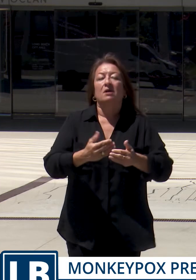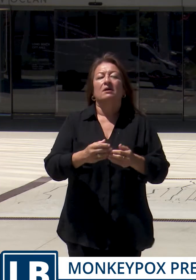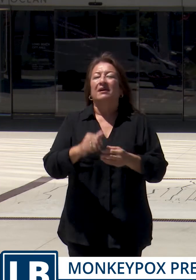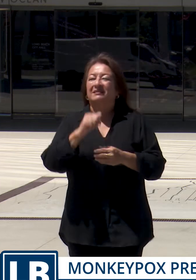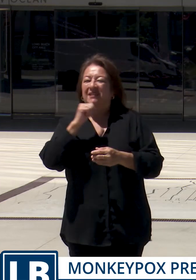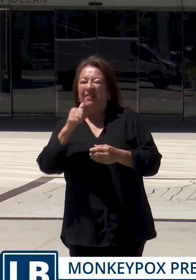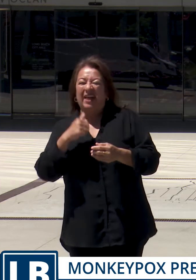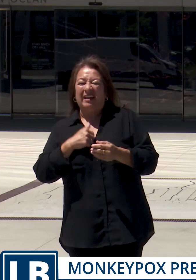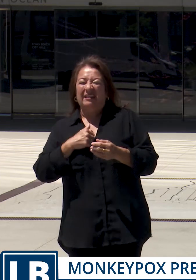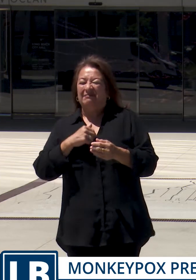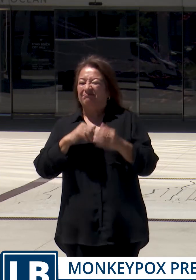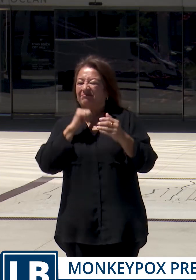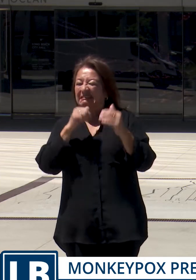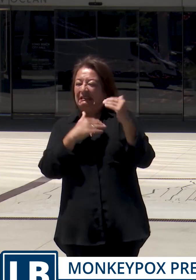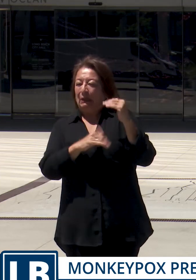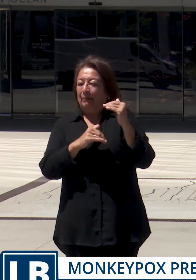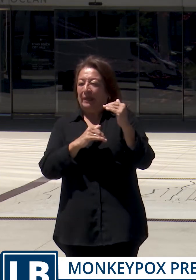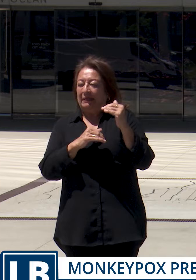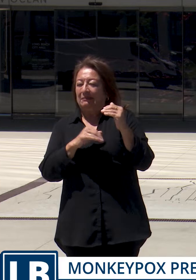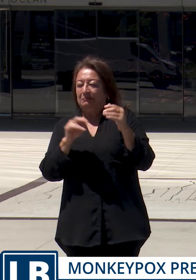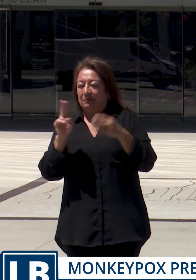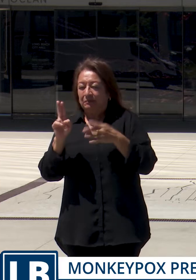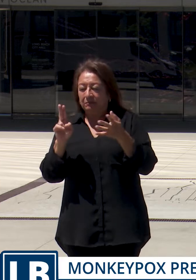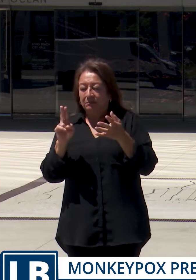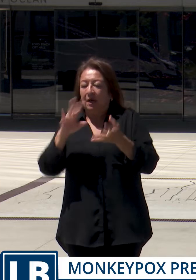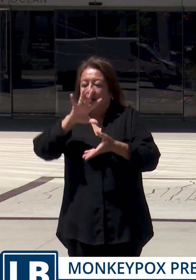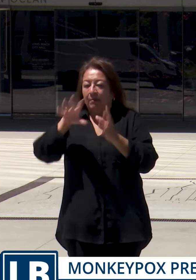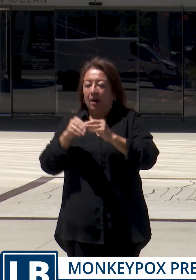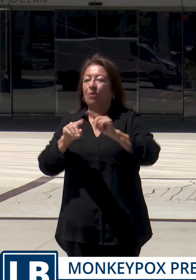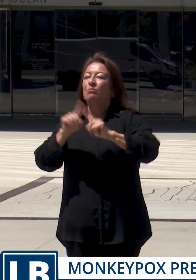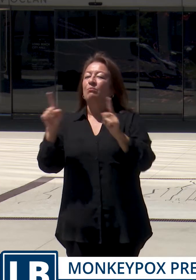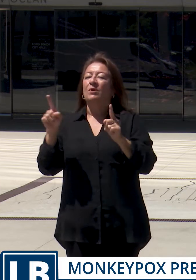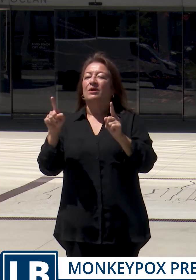supply it's just that it's being used for a new thing and so you need to go through more steps